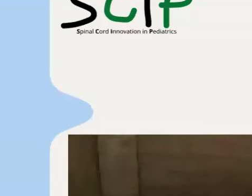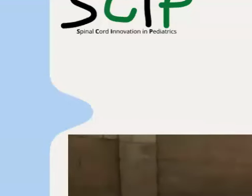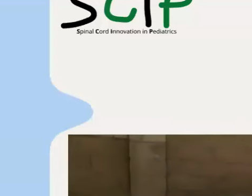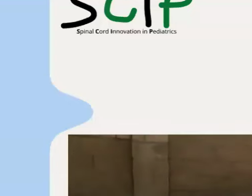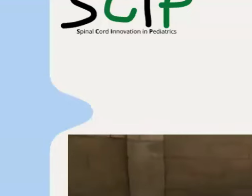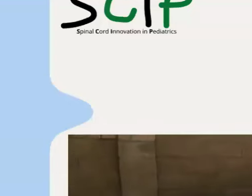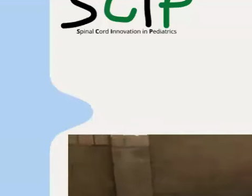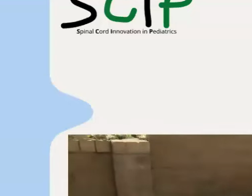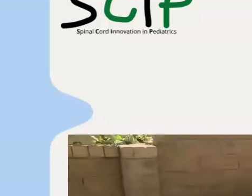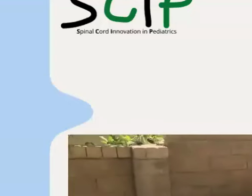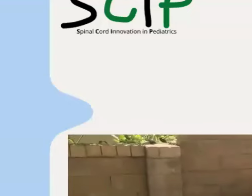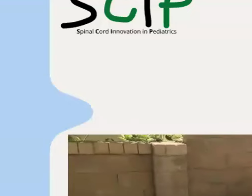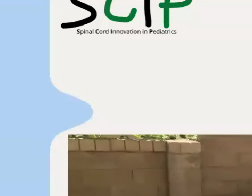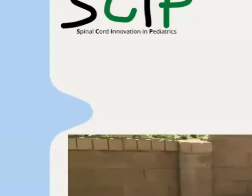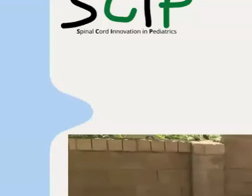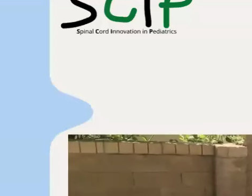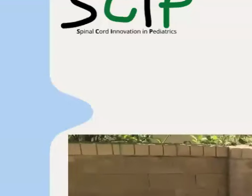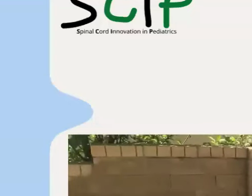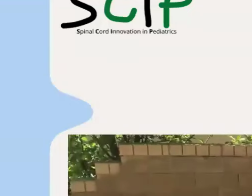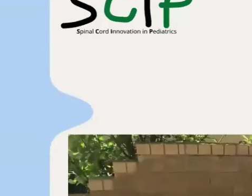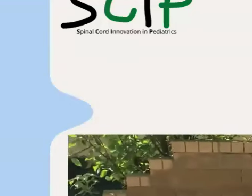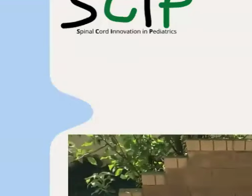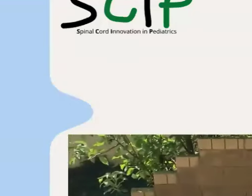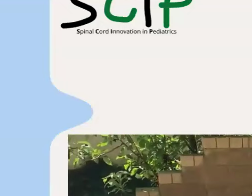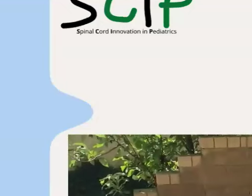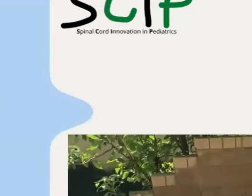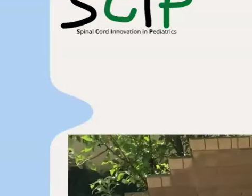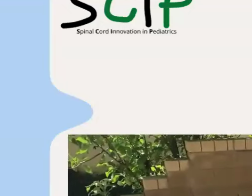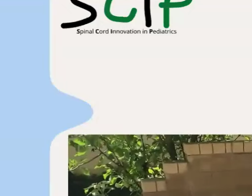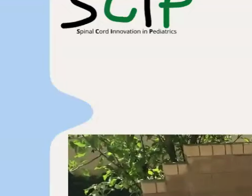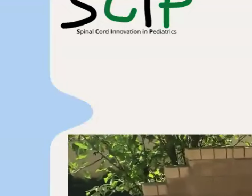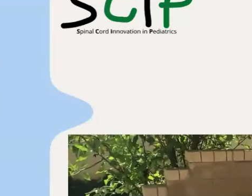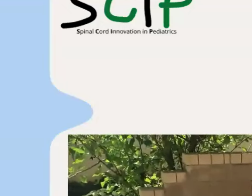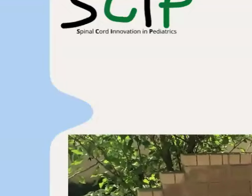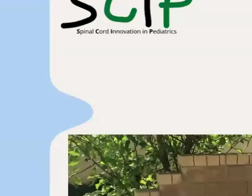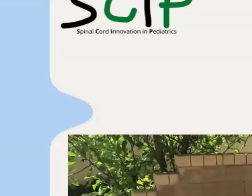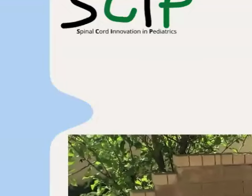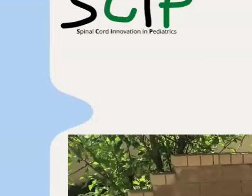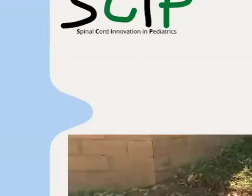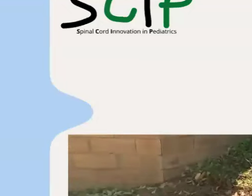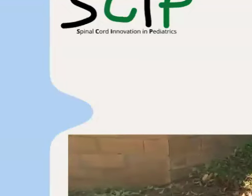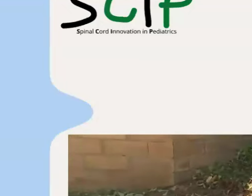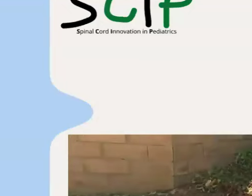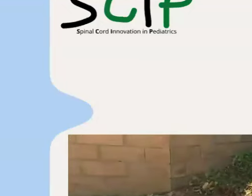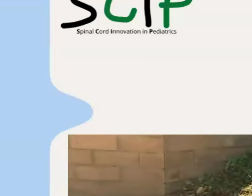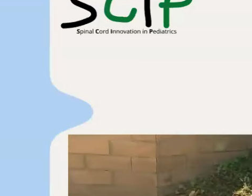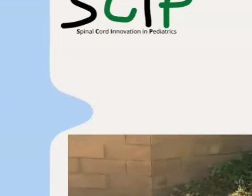So that, in a nutshell, is SCONE and SCiP and the technology we're developing. As I mentioned earlier, both SCONE and SCiP are still investigation devices,